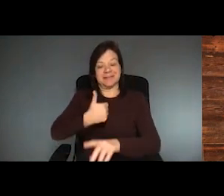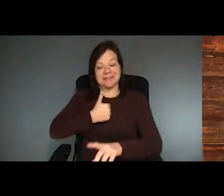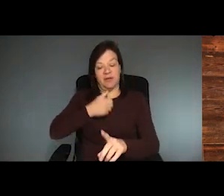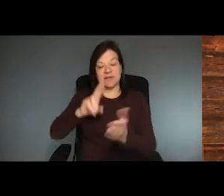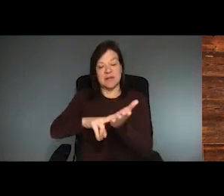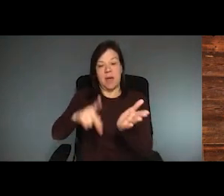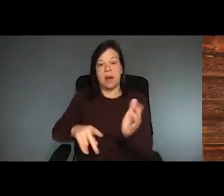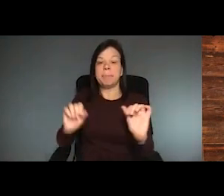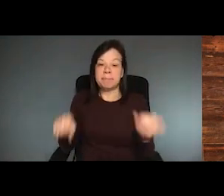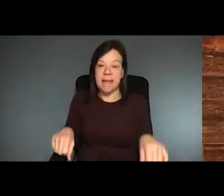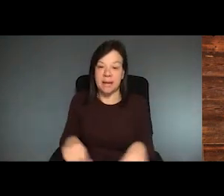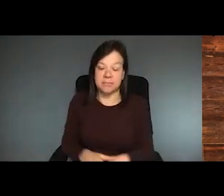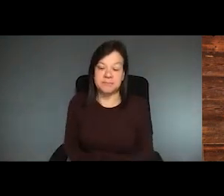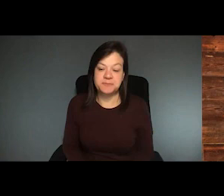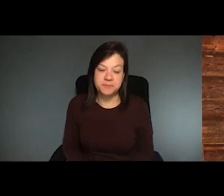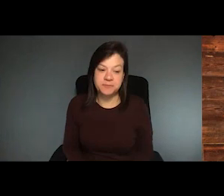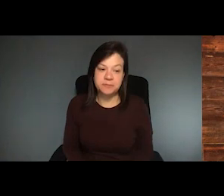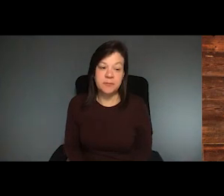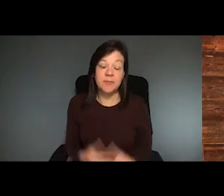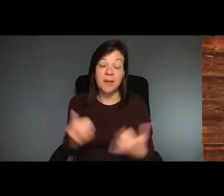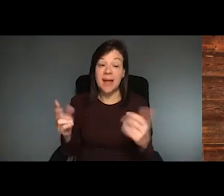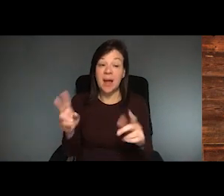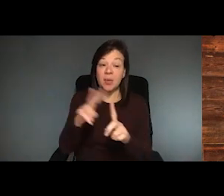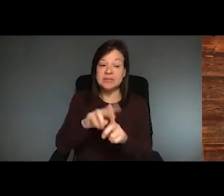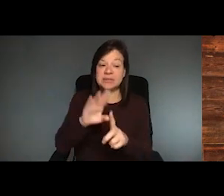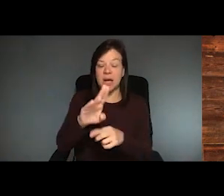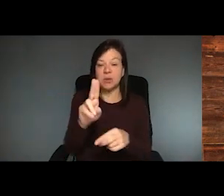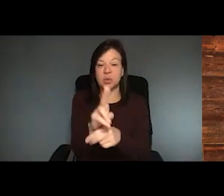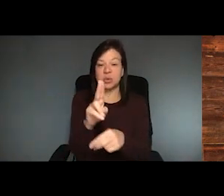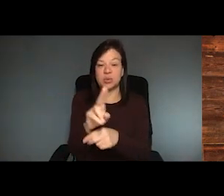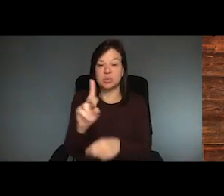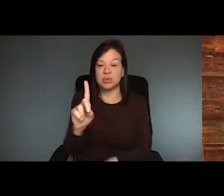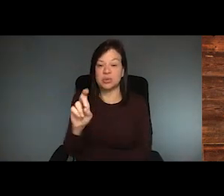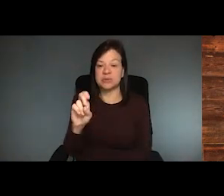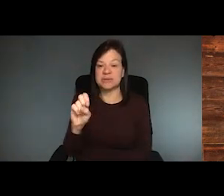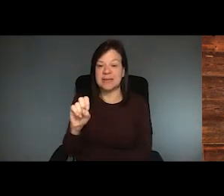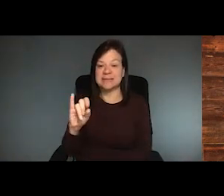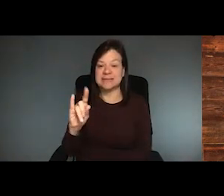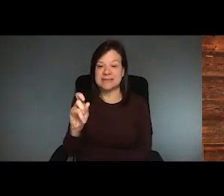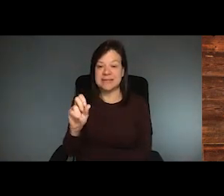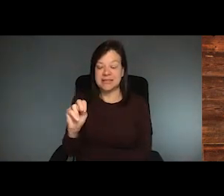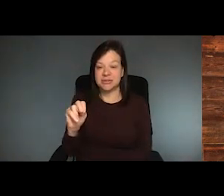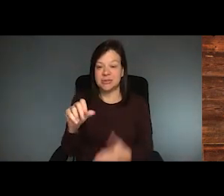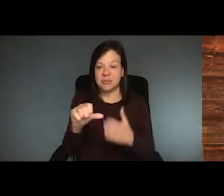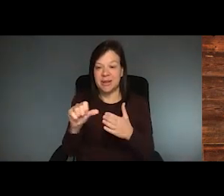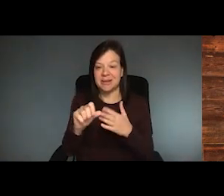NOW WE WILL TALK ABOUT ASSIGNING YOUR USER DESTINATION PAGES AND ALSO YOUR SYSTEM LEVEL TEMPLATES.